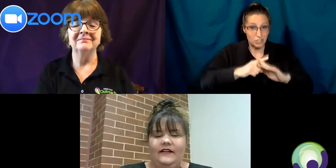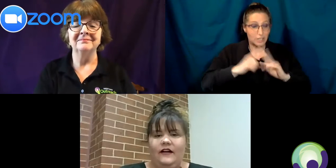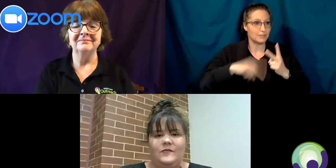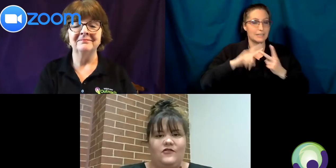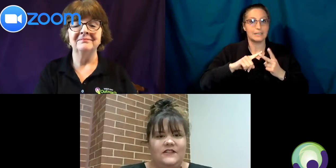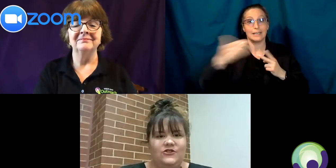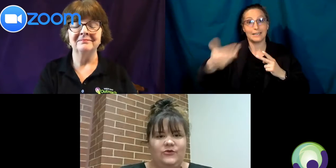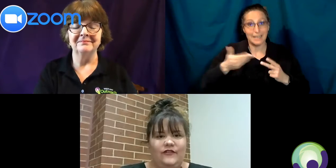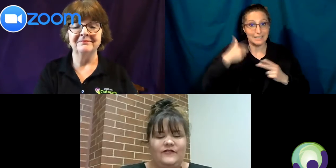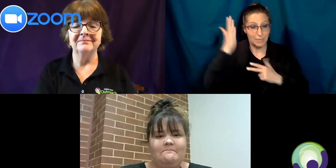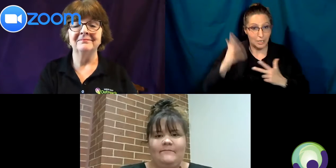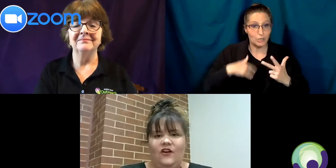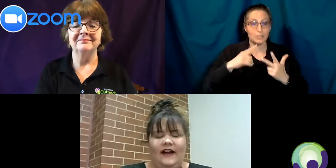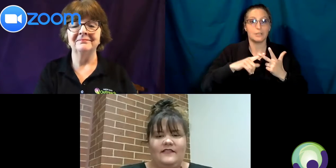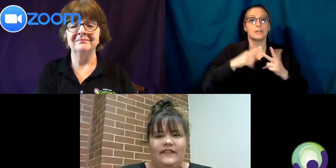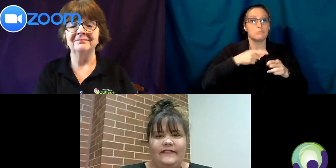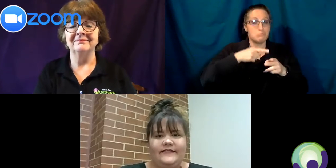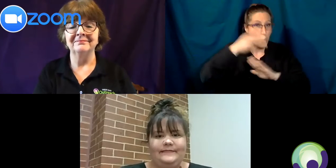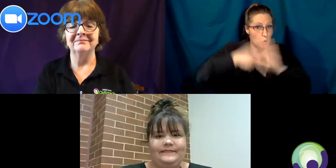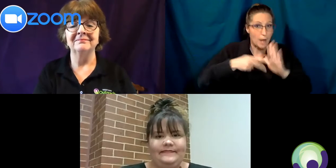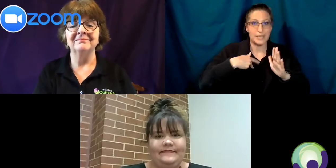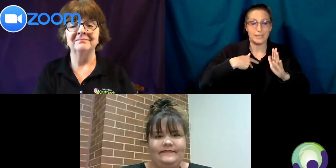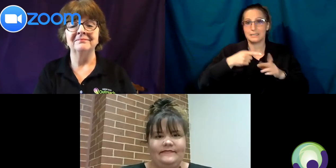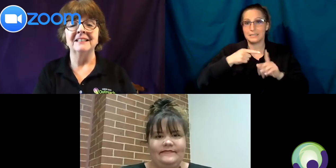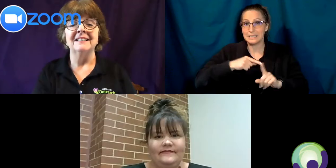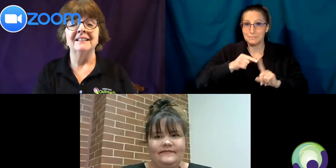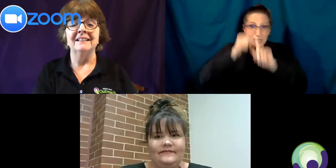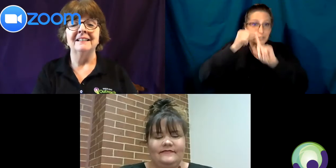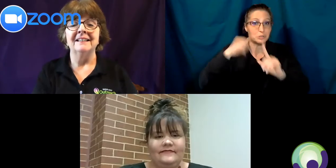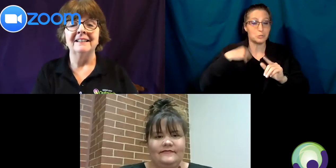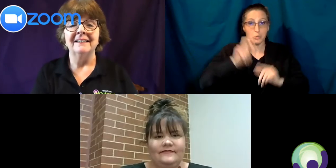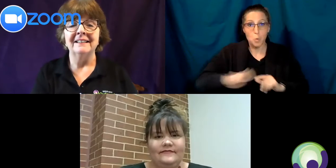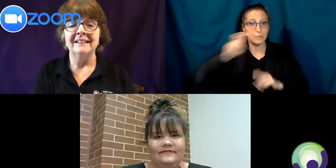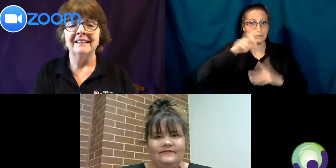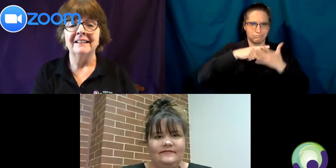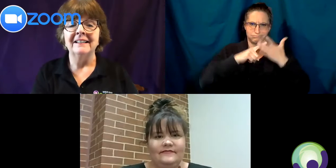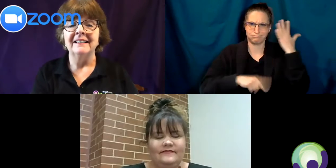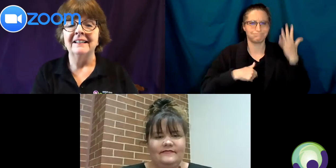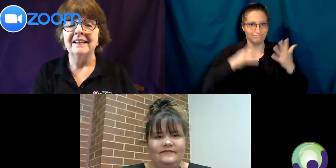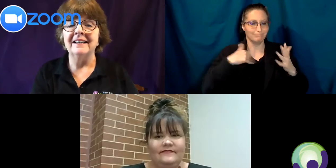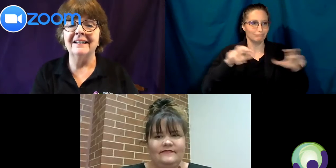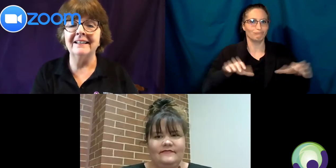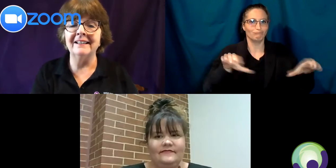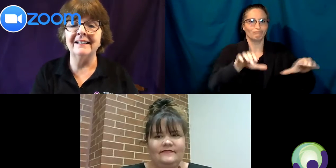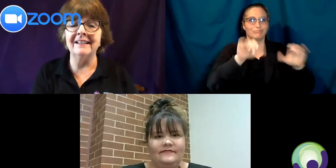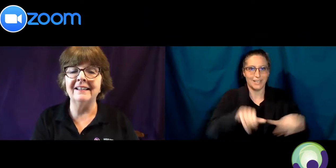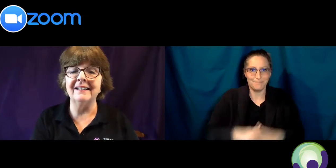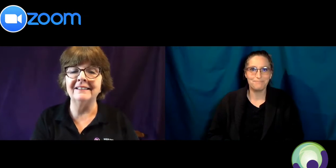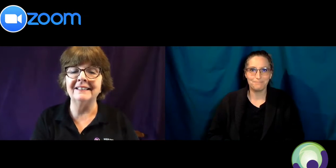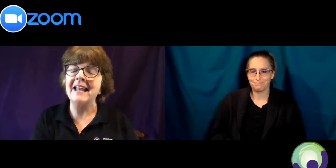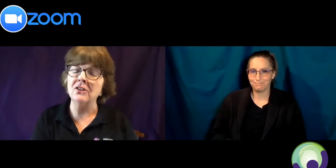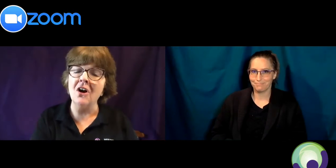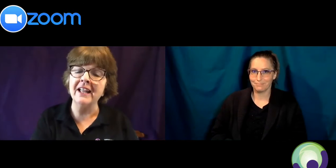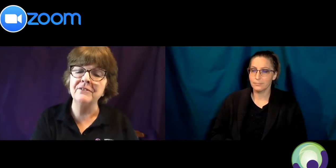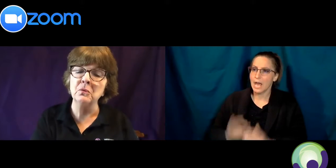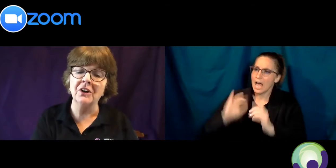our specialty tours and all kinds of things. Maryann: And how long have you worked